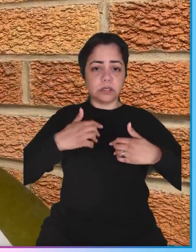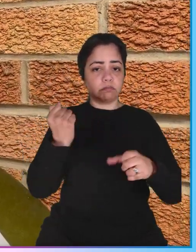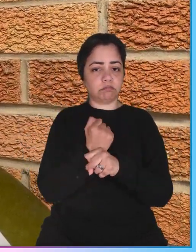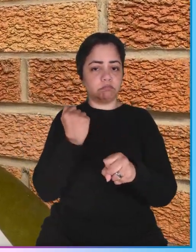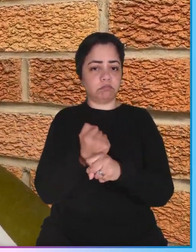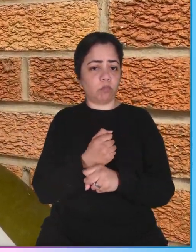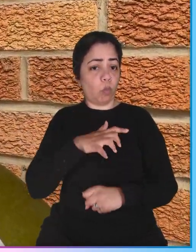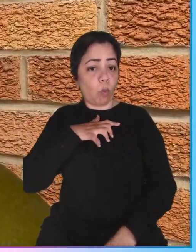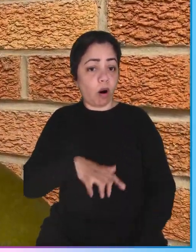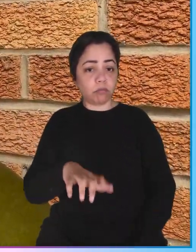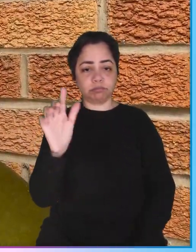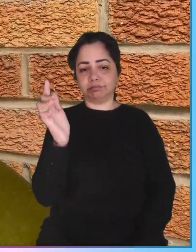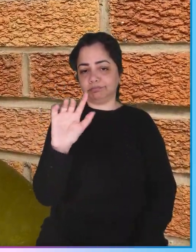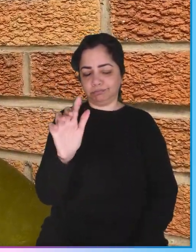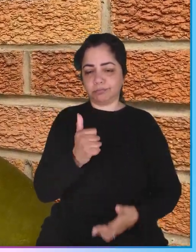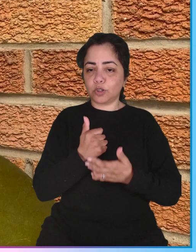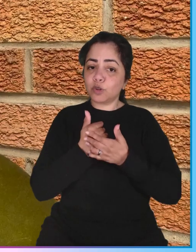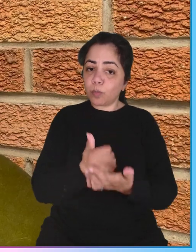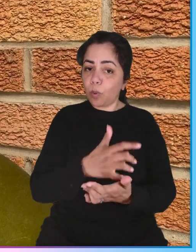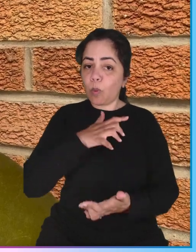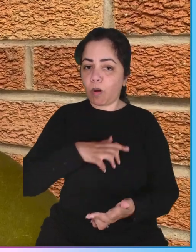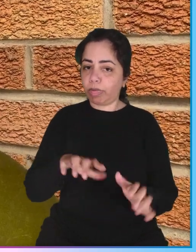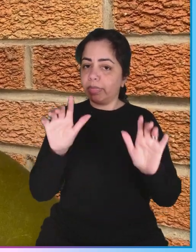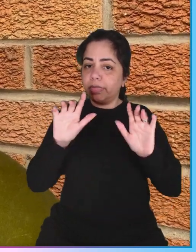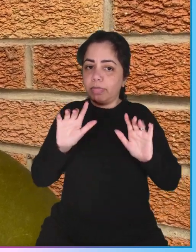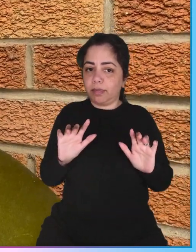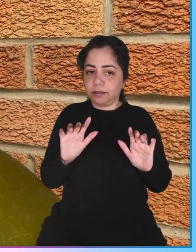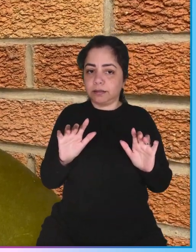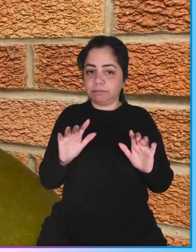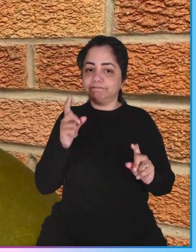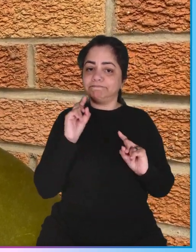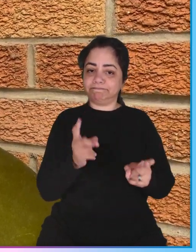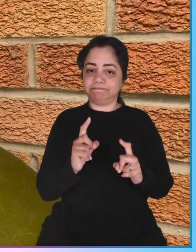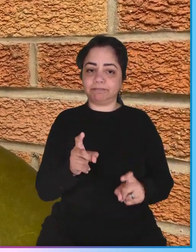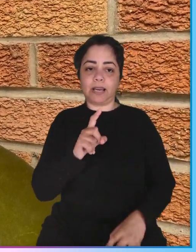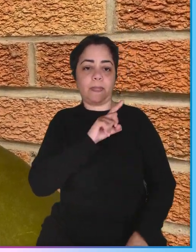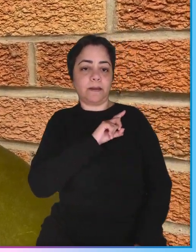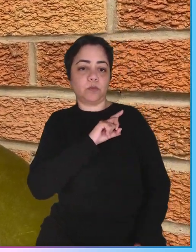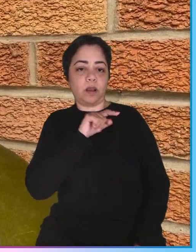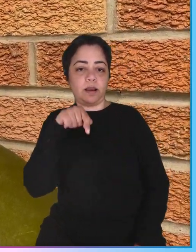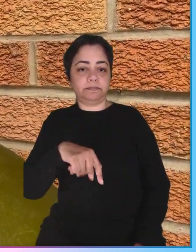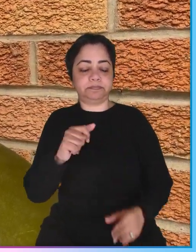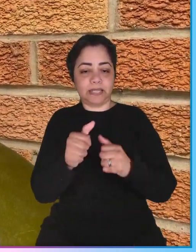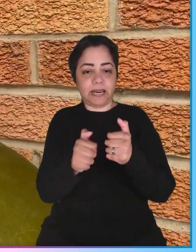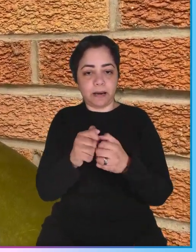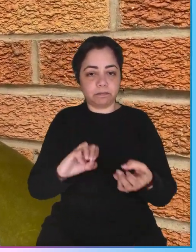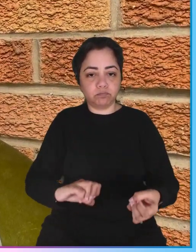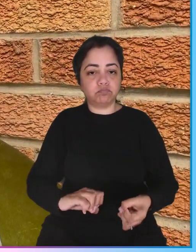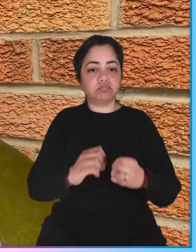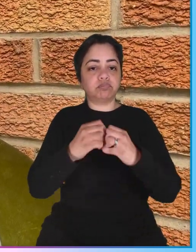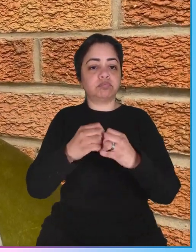[Alison Lang] Autistic people are proud of their autism. It isn’t something that needs to be fixed. It’s something that needs to be supported.